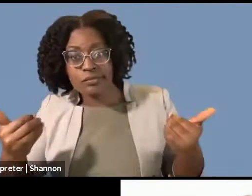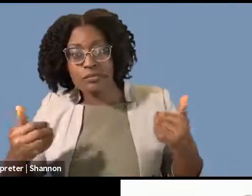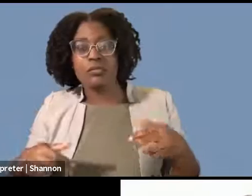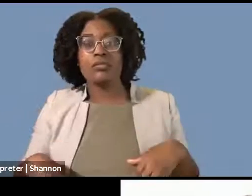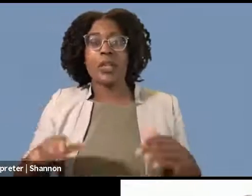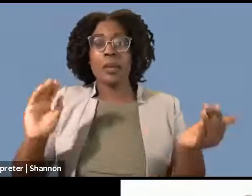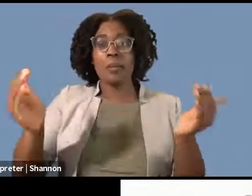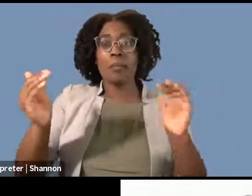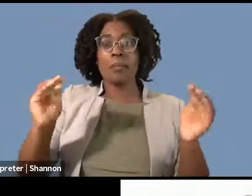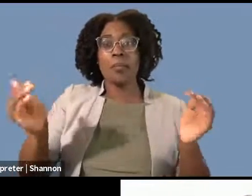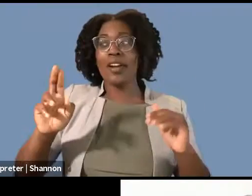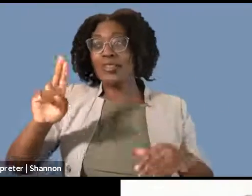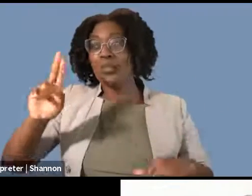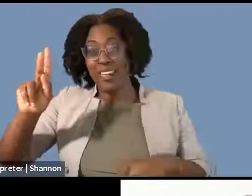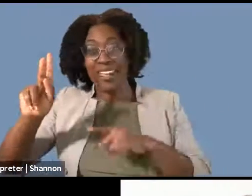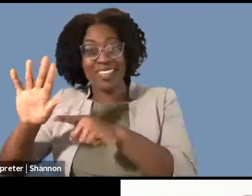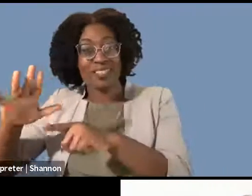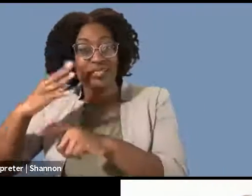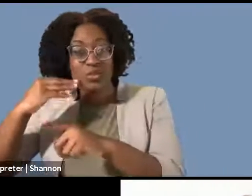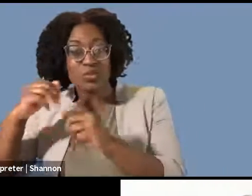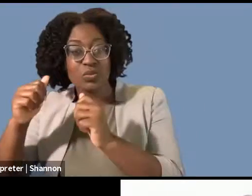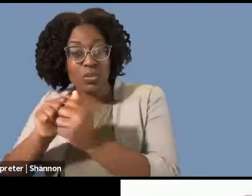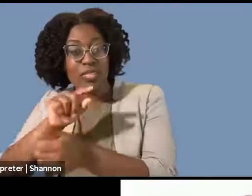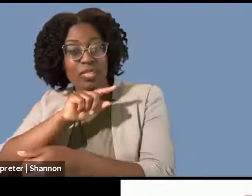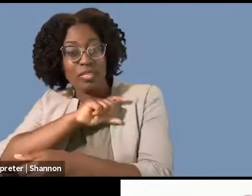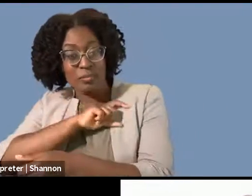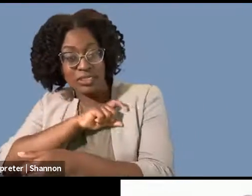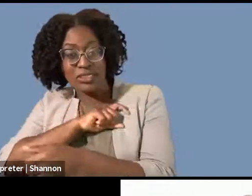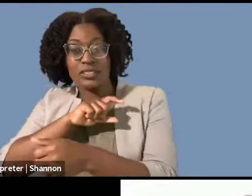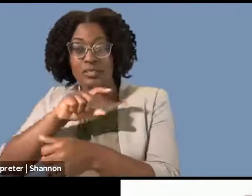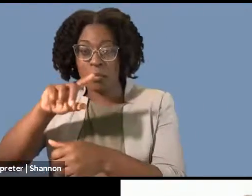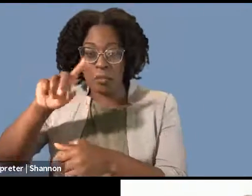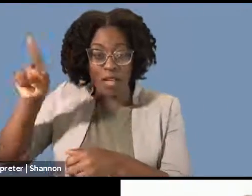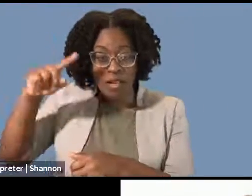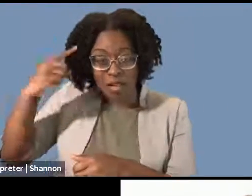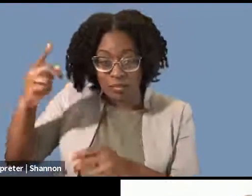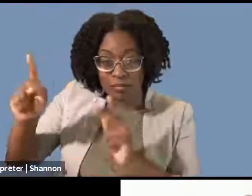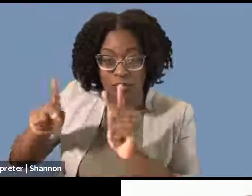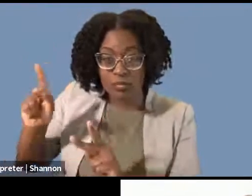the Atlantic. There are way too many similarities to say that, you know, this doesn't come from